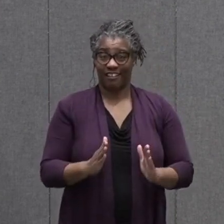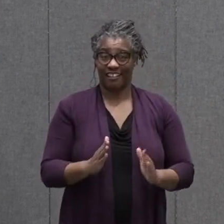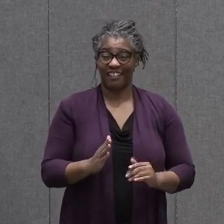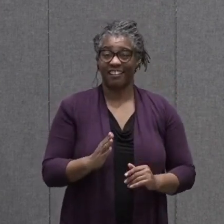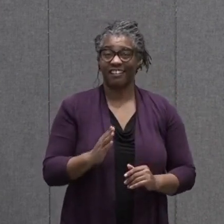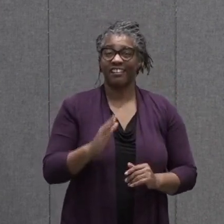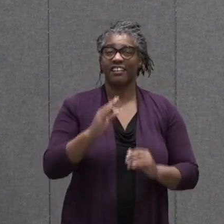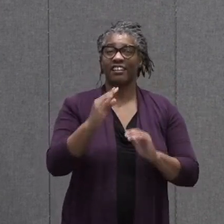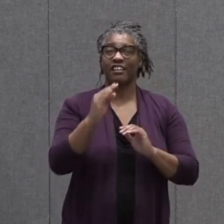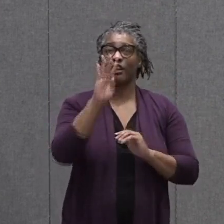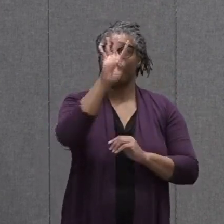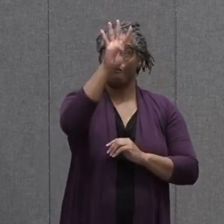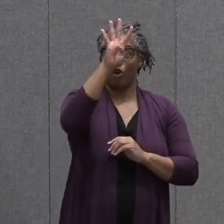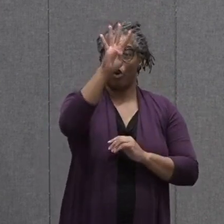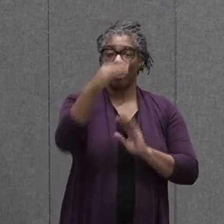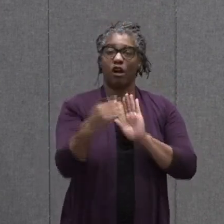Kuh-a-kuh.